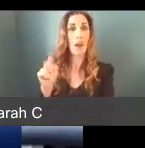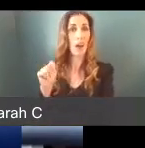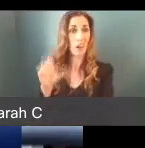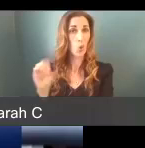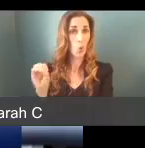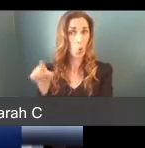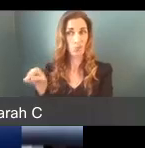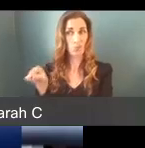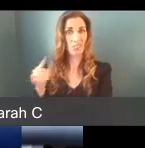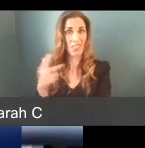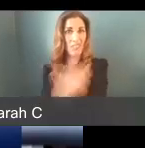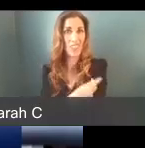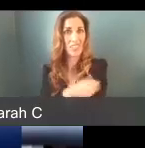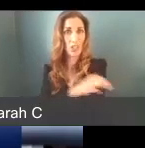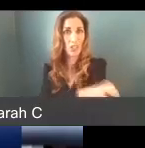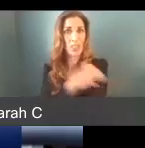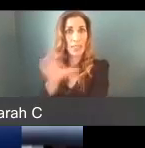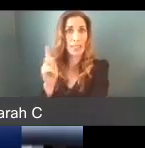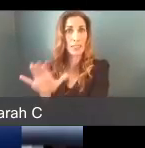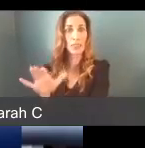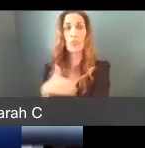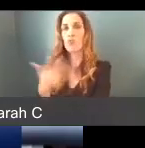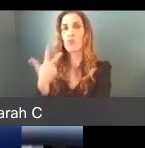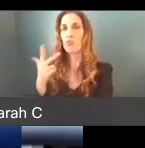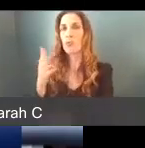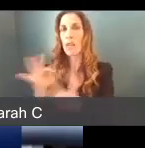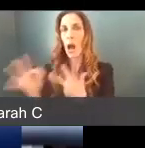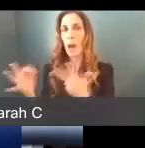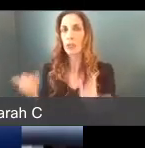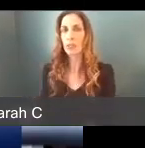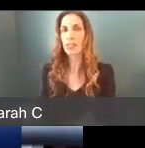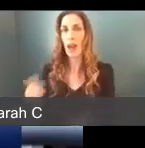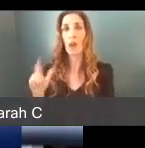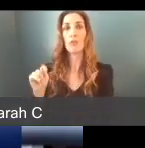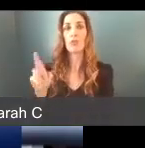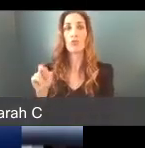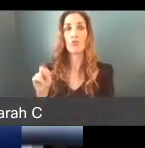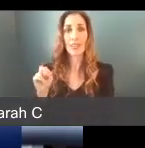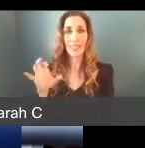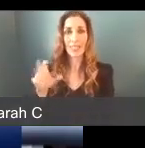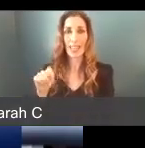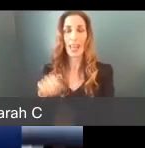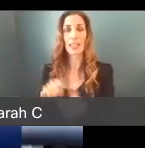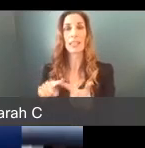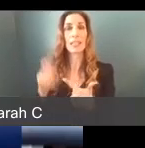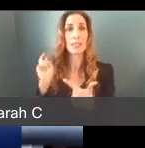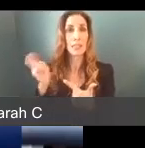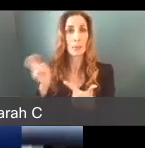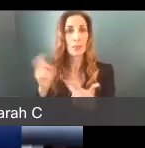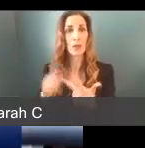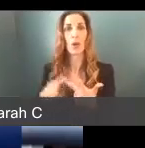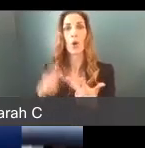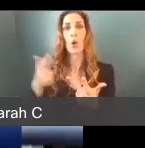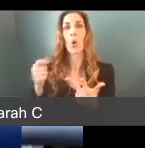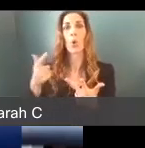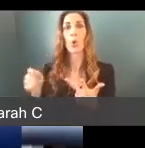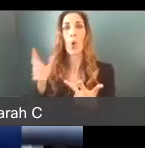are currently three options through Transnet, SEPTA, and GoGo Grandparent for anyone who needs a ride